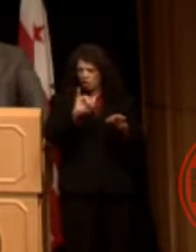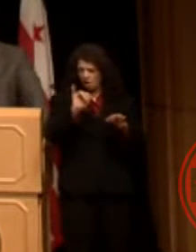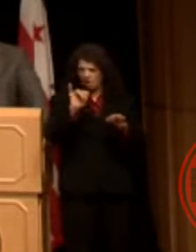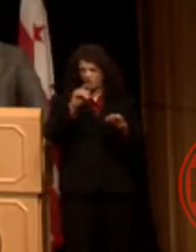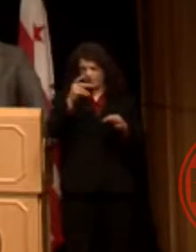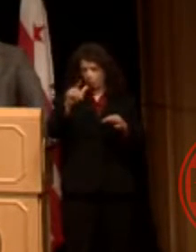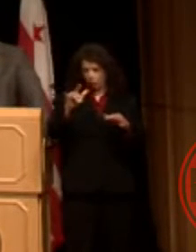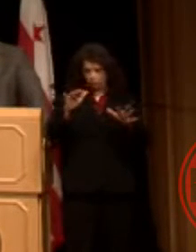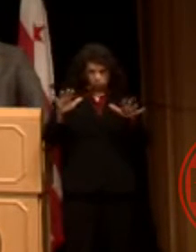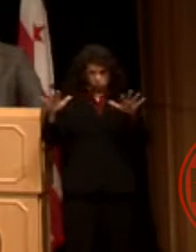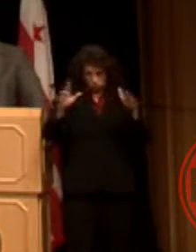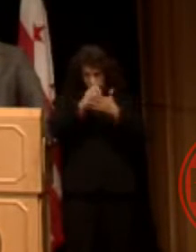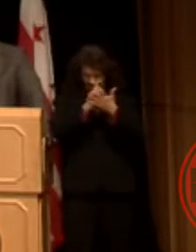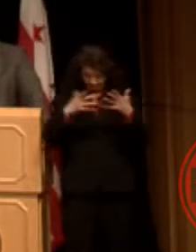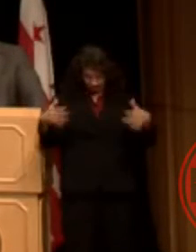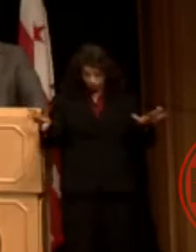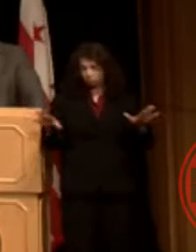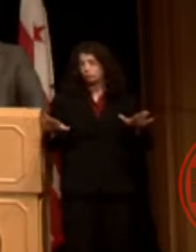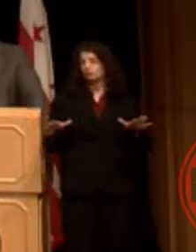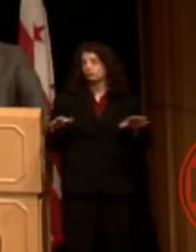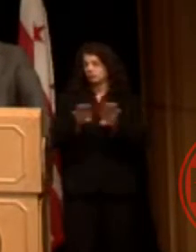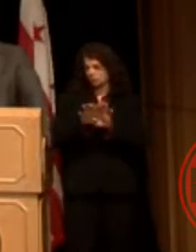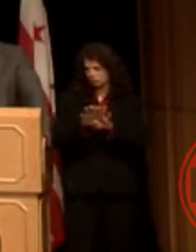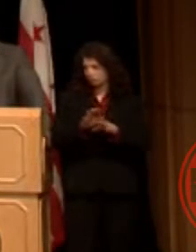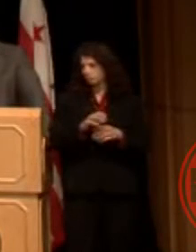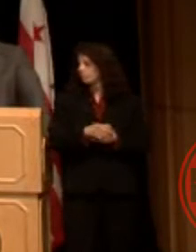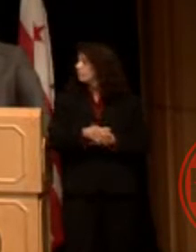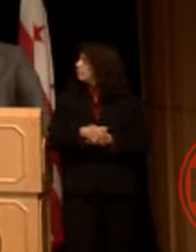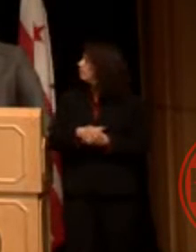RECREATION CENTER. THE EDGEWOOD PARK AND RECREATION